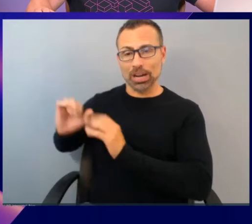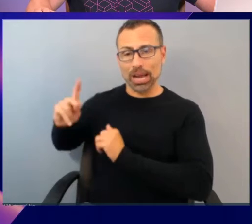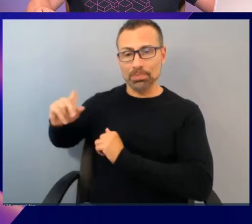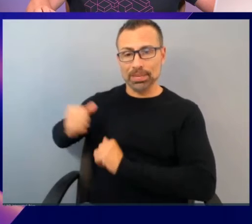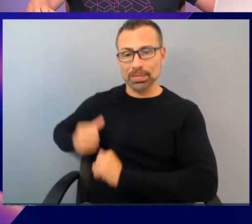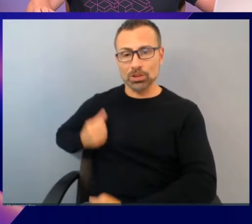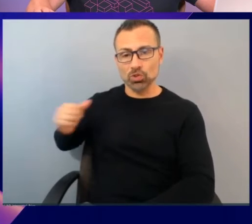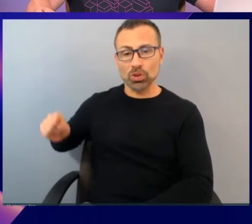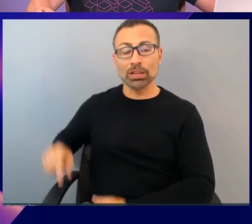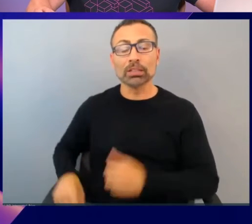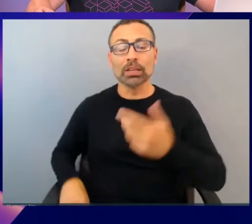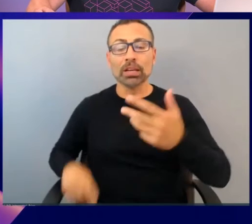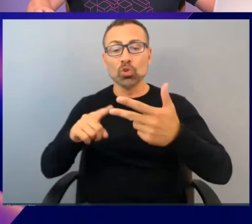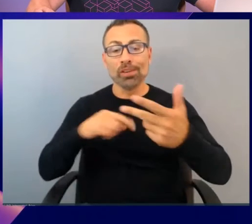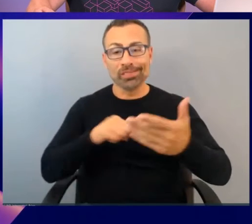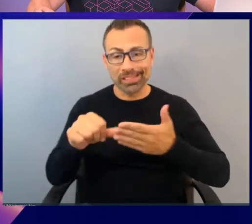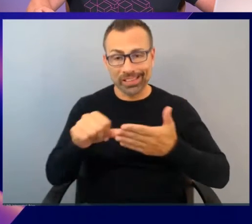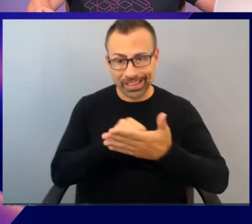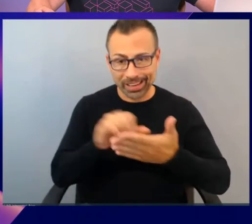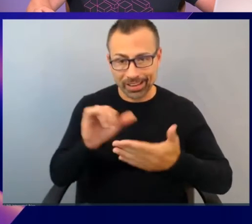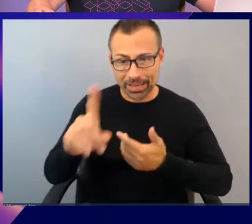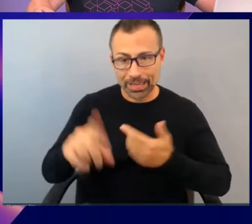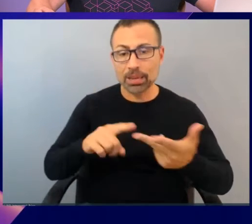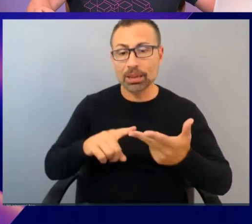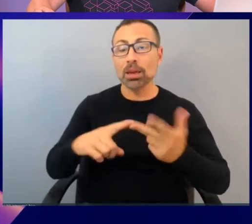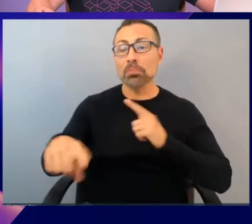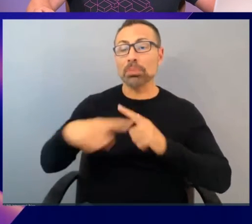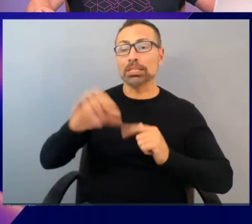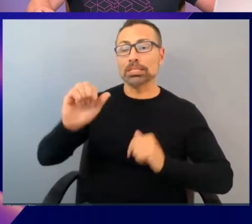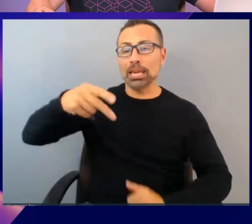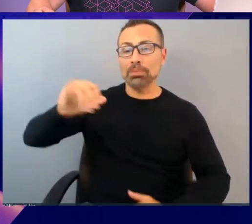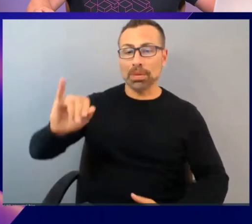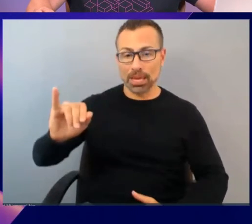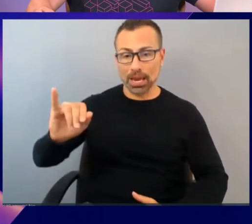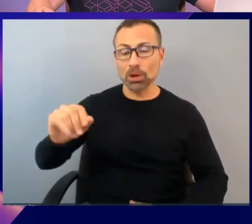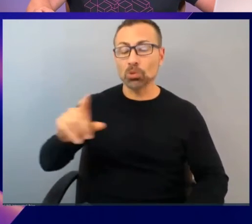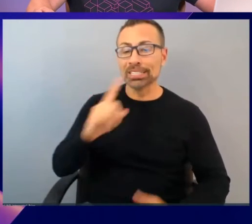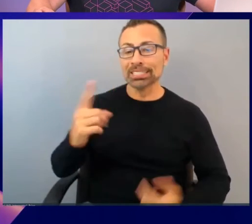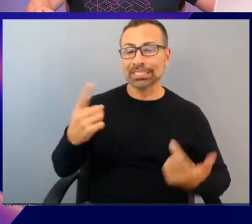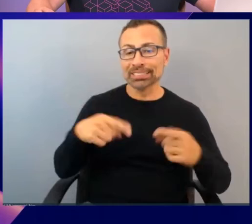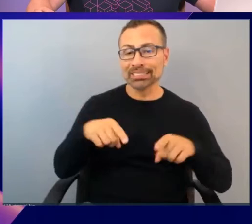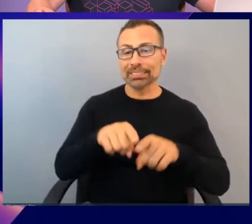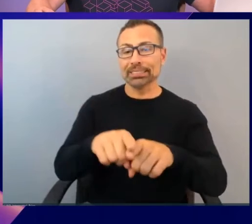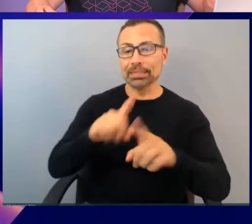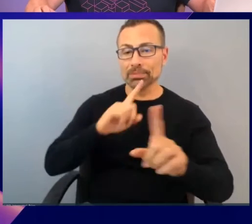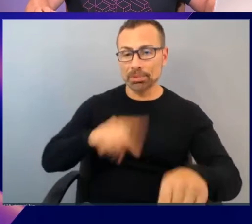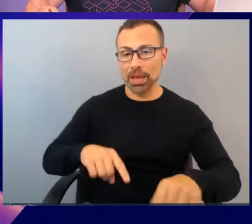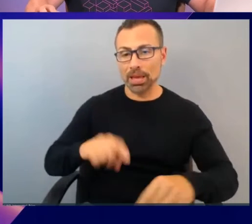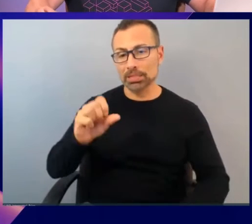And you'll also have here the API SendCommand. Right. - Okay. So let's go back to CloudTrail and look up SendCommand, right?